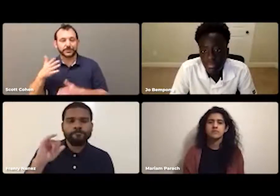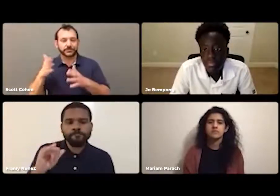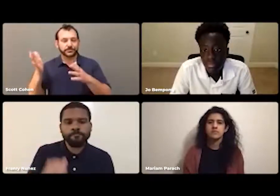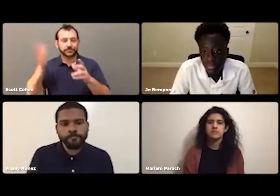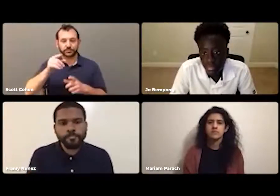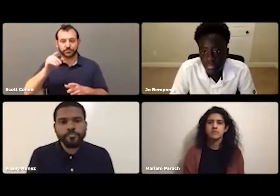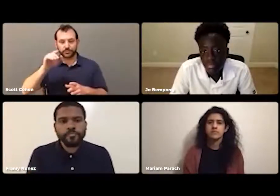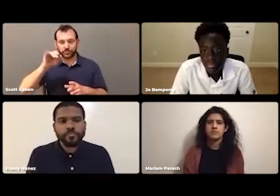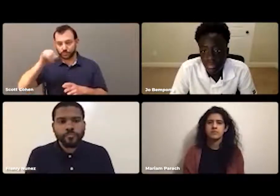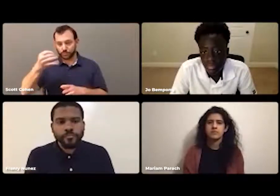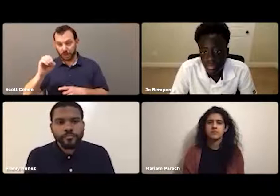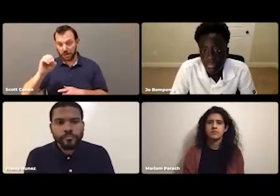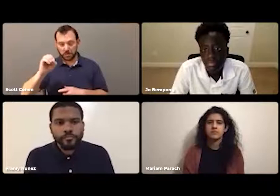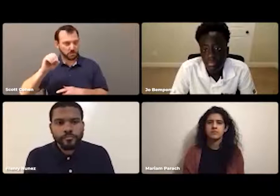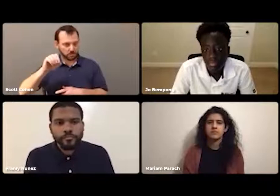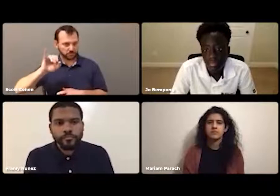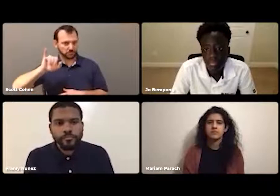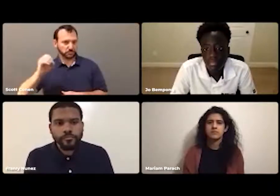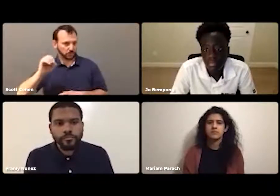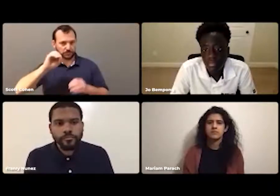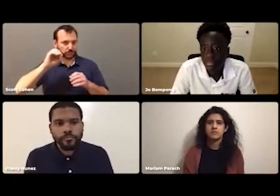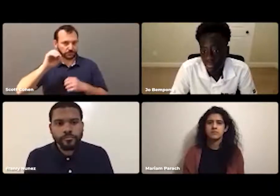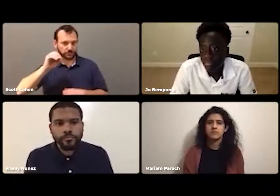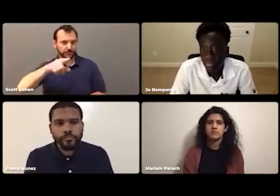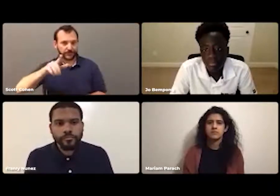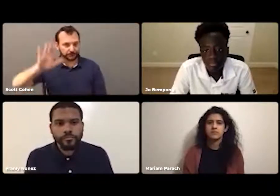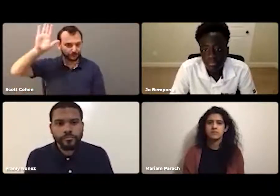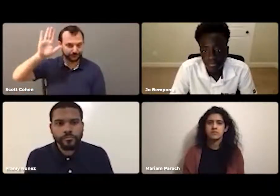It seems the audience couldn't see us.